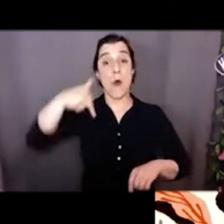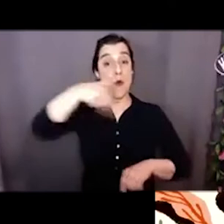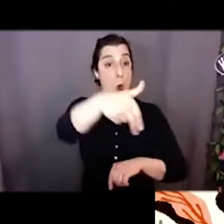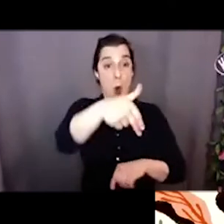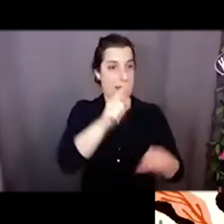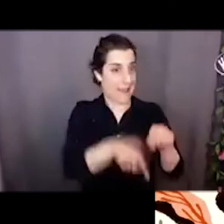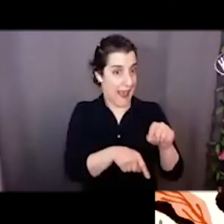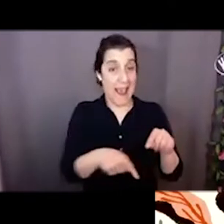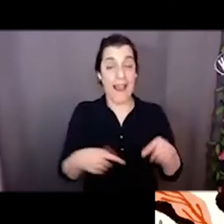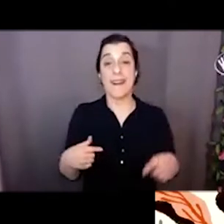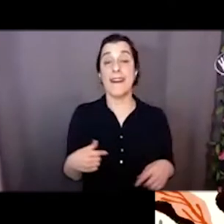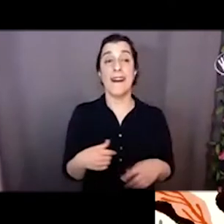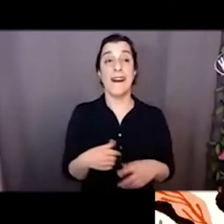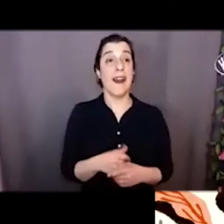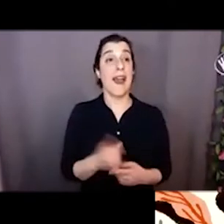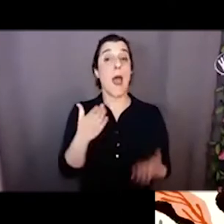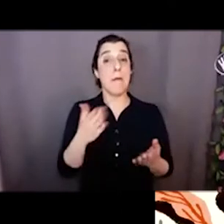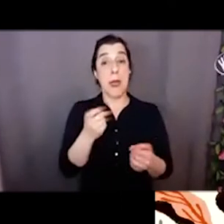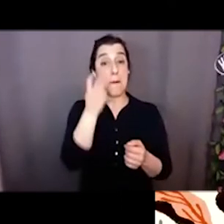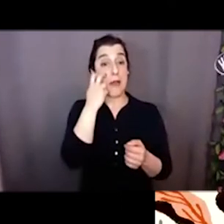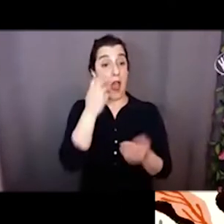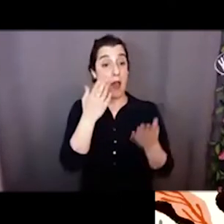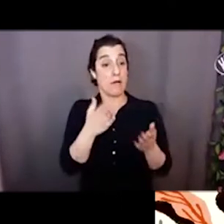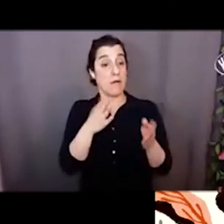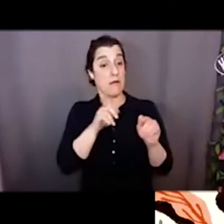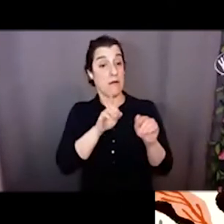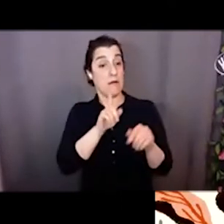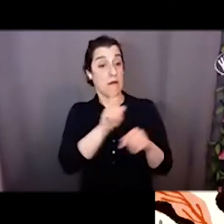when they might let a blind pedestrian and that's never messaged out clearly